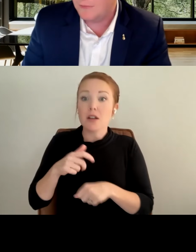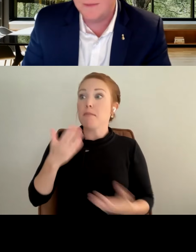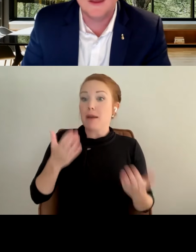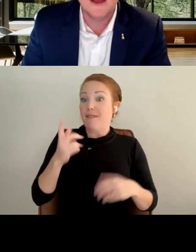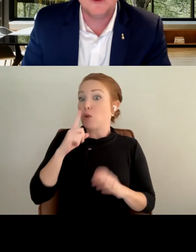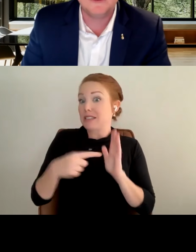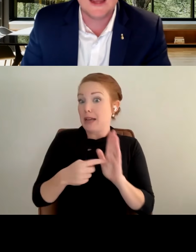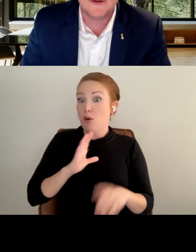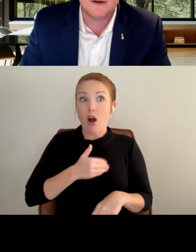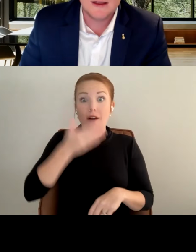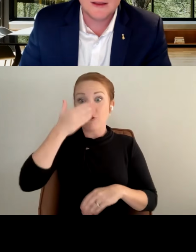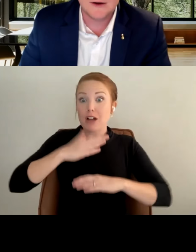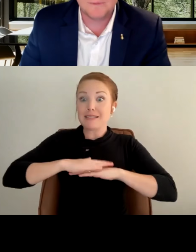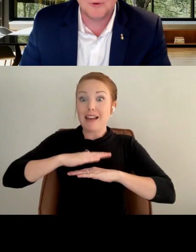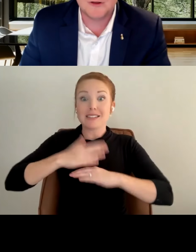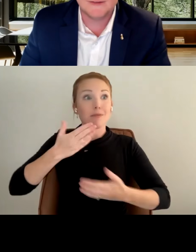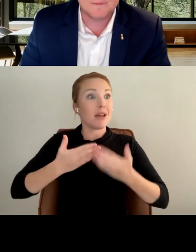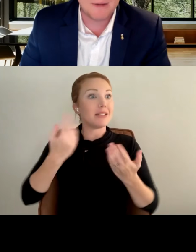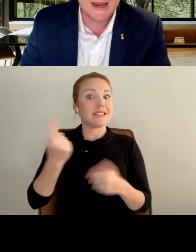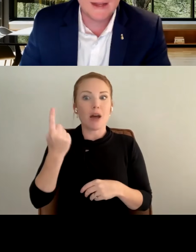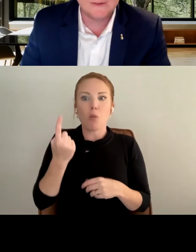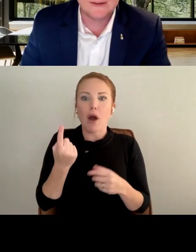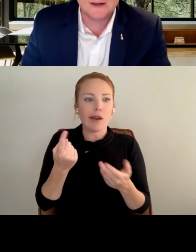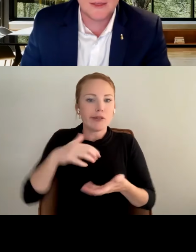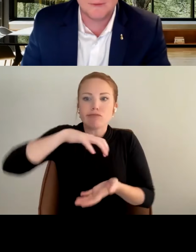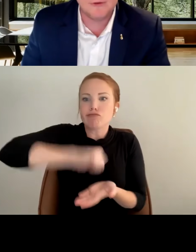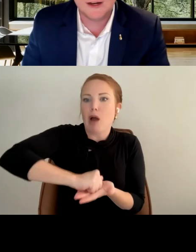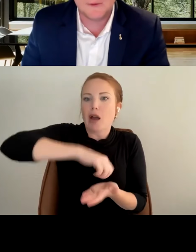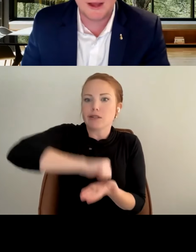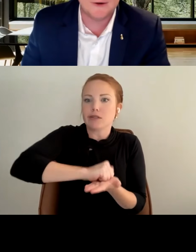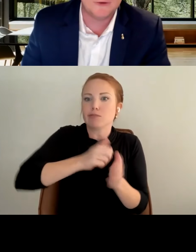who maybe puts together you know booklets and binds things together and puts together binders